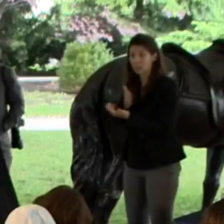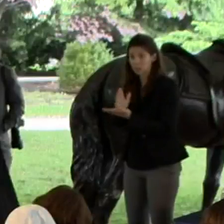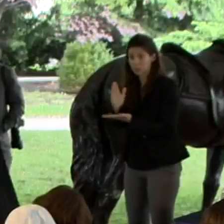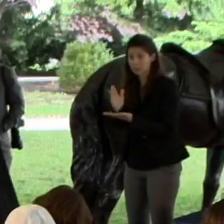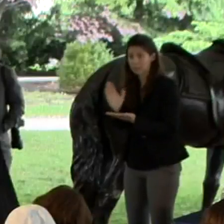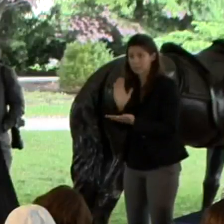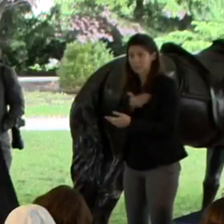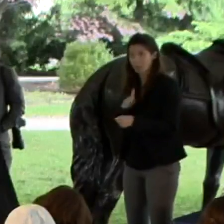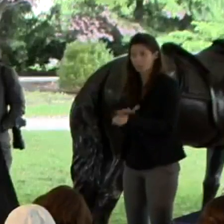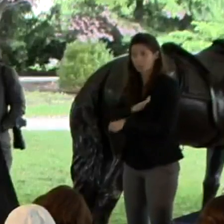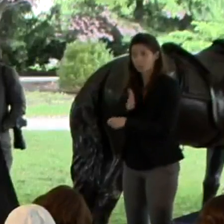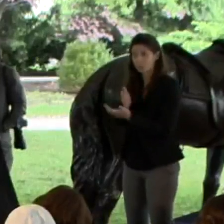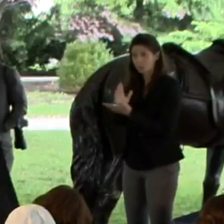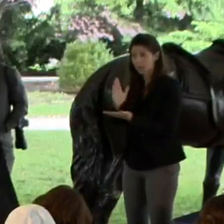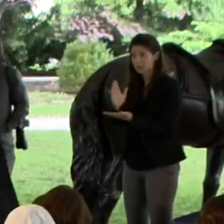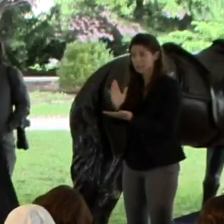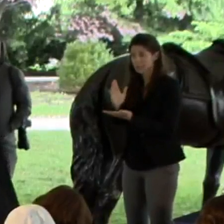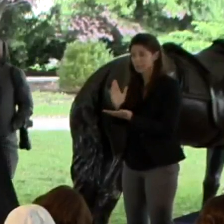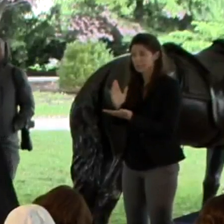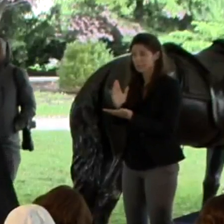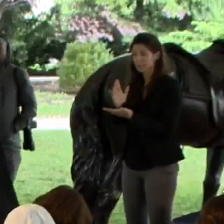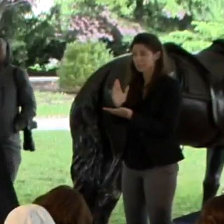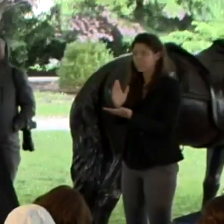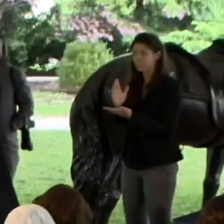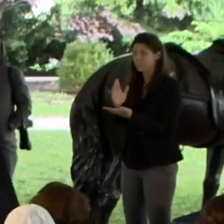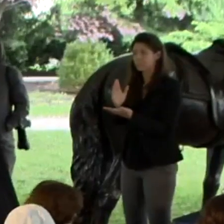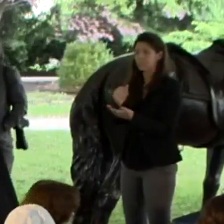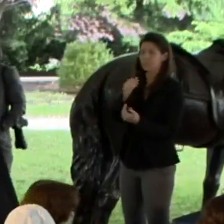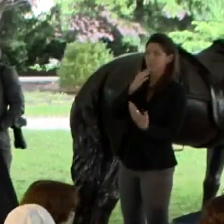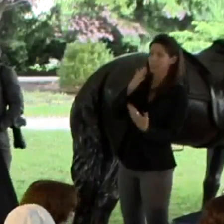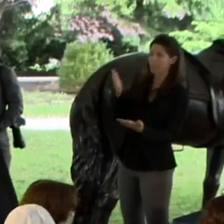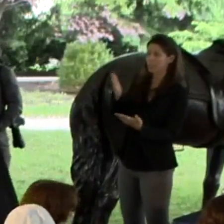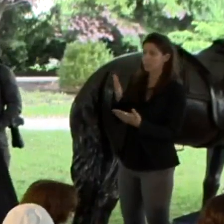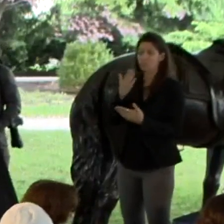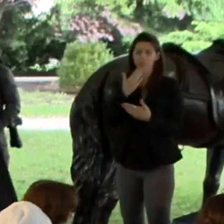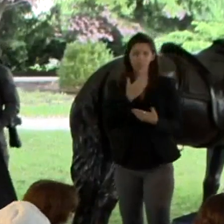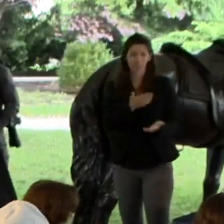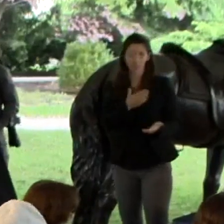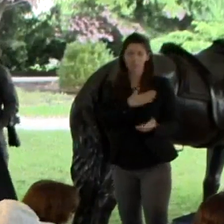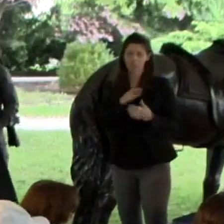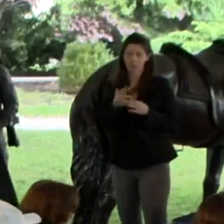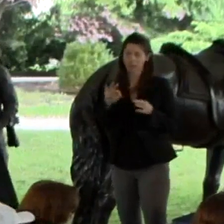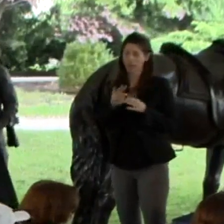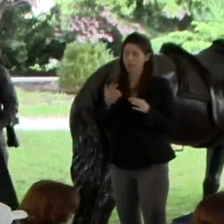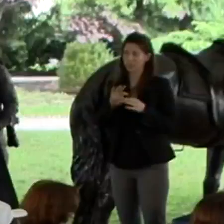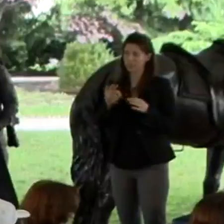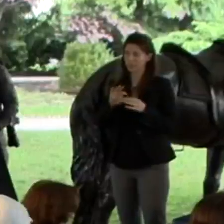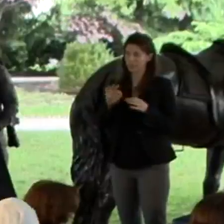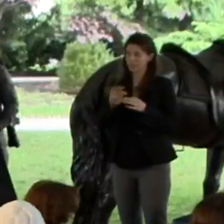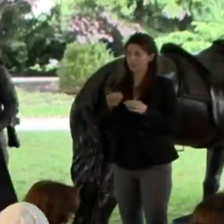BEGGING TO BE ADMITTED AT A STATE OR NOT?